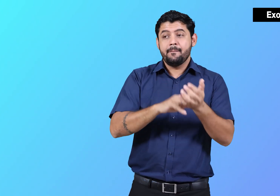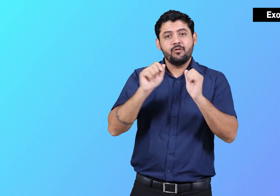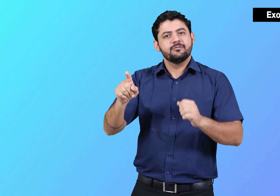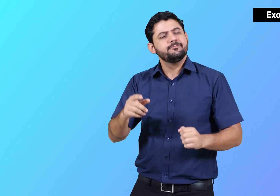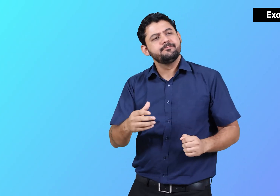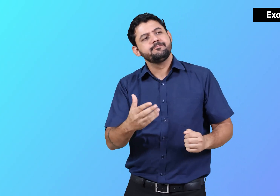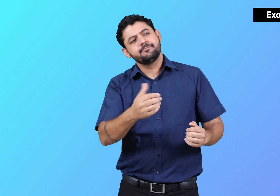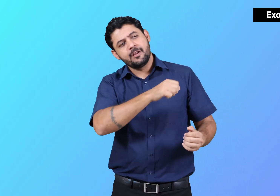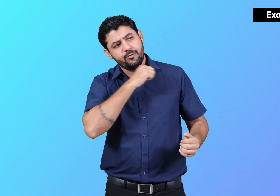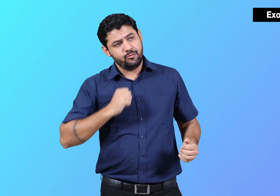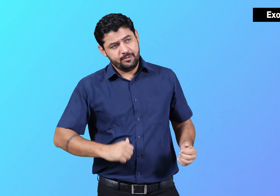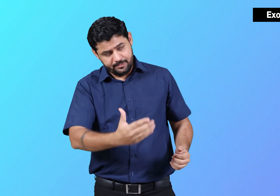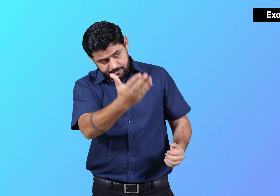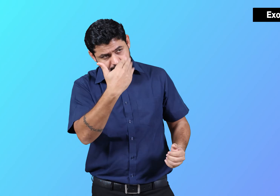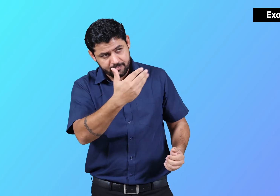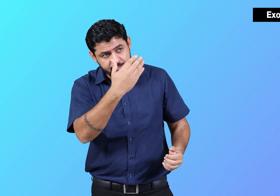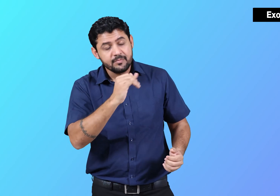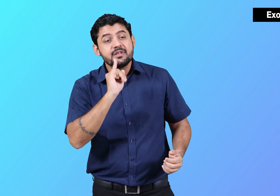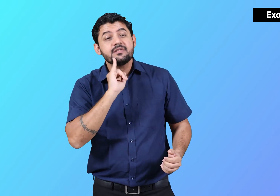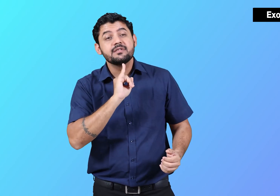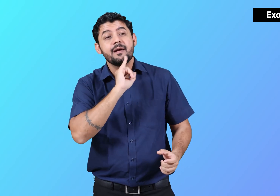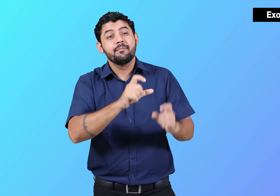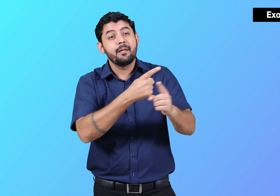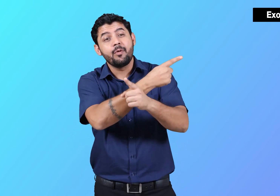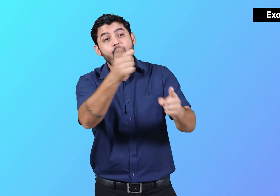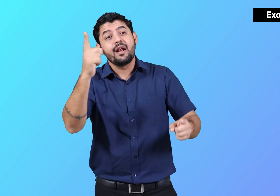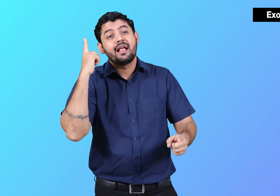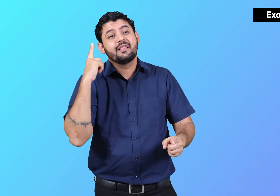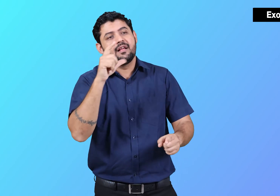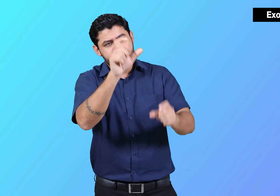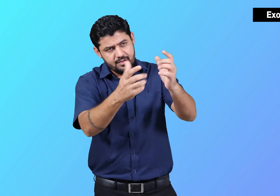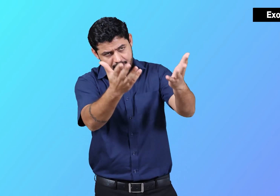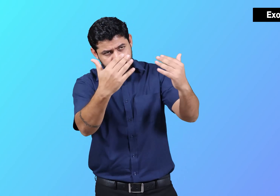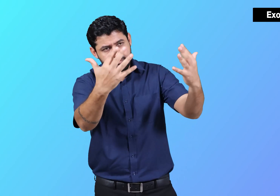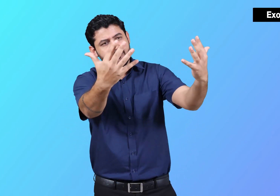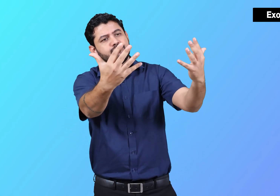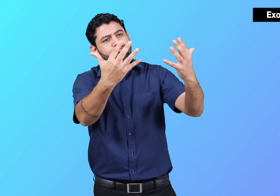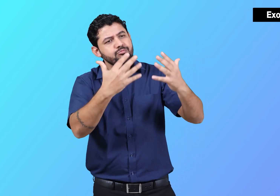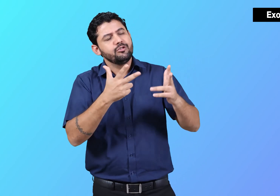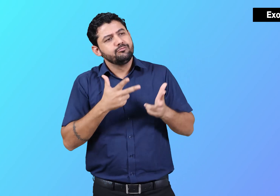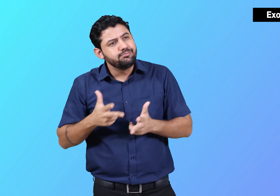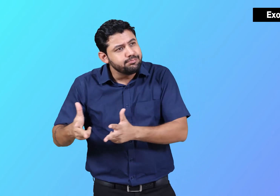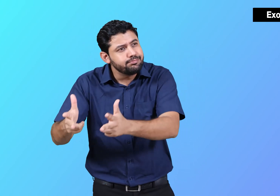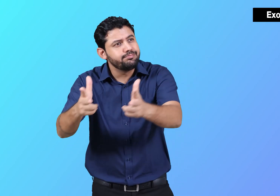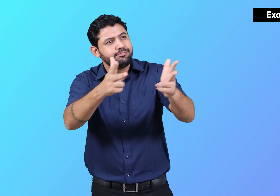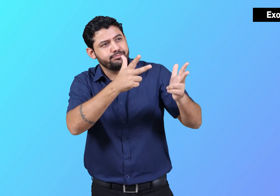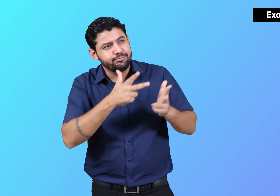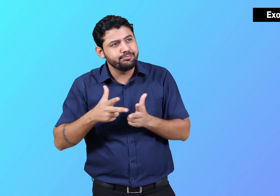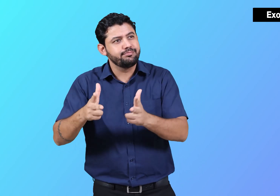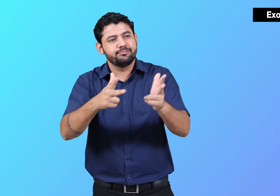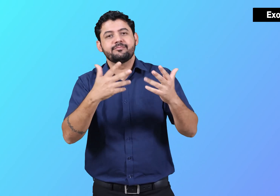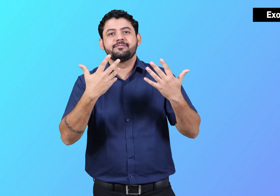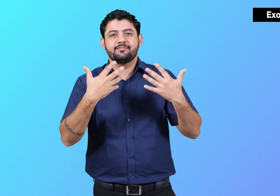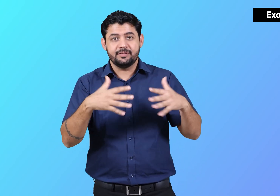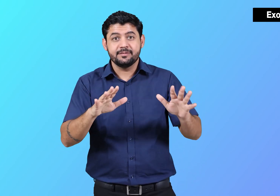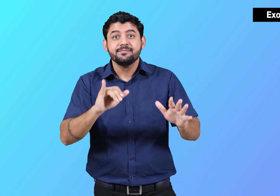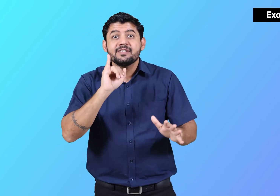But Moses called to them. So Aaron and all the leaders of the people went to him. Moses talked with them.